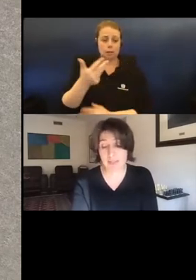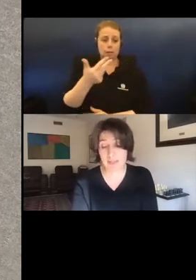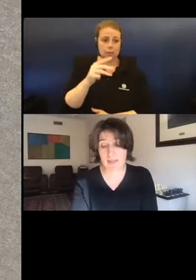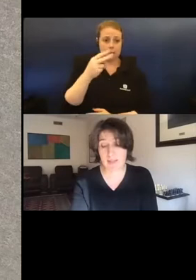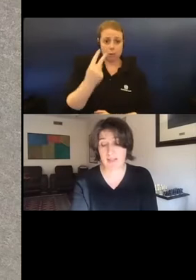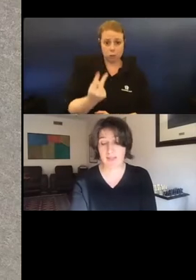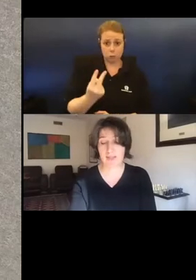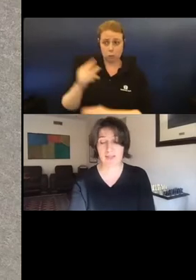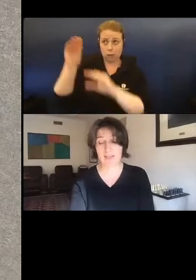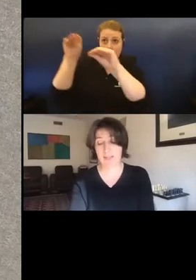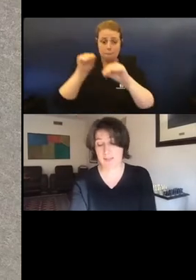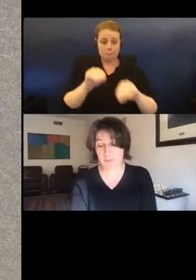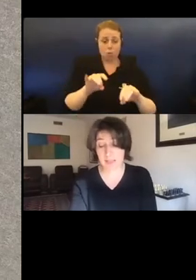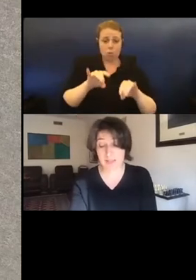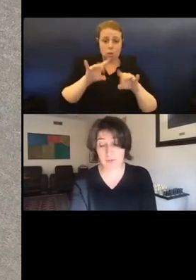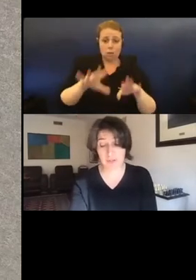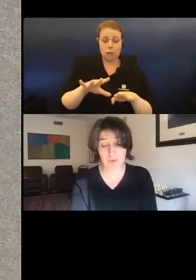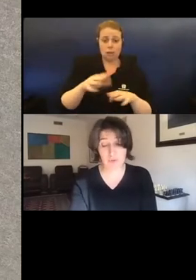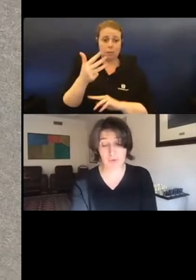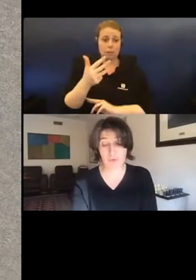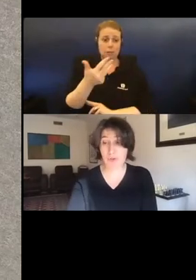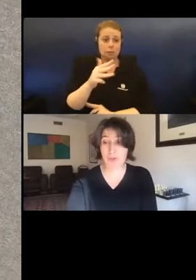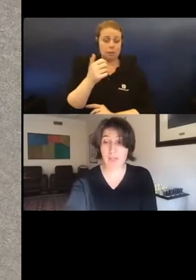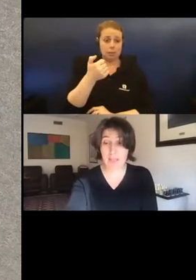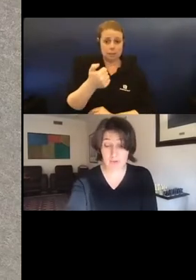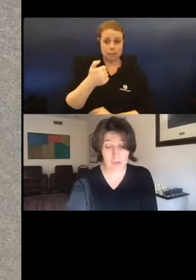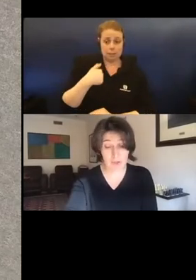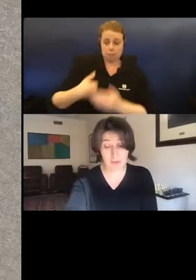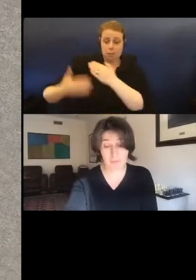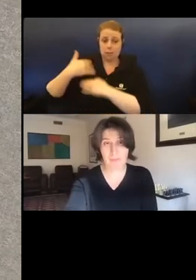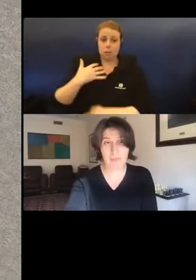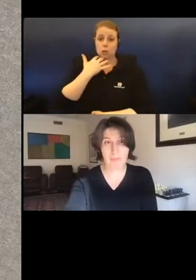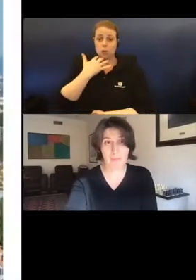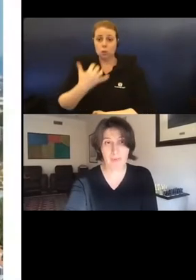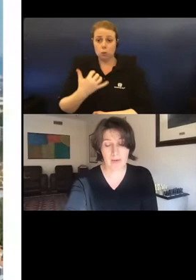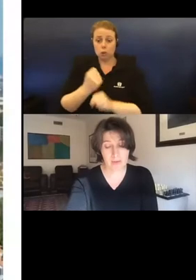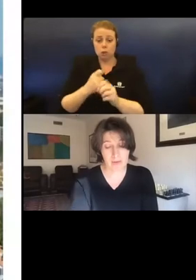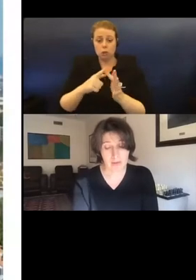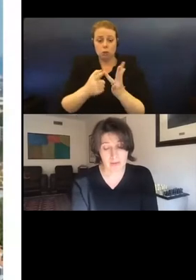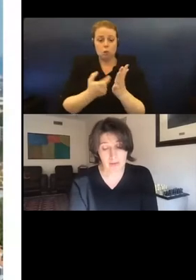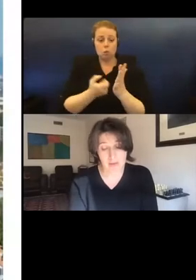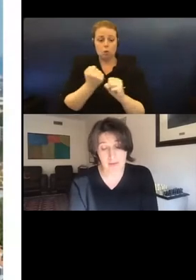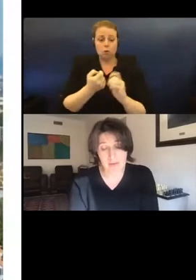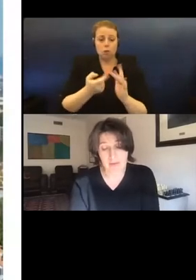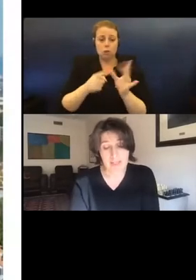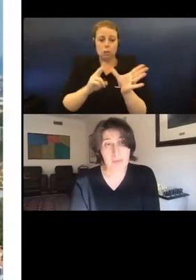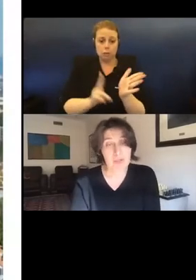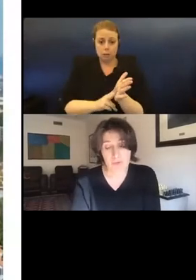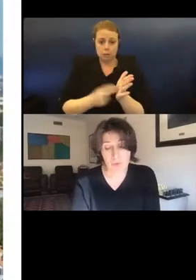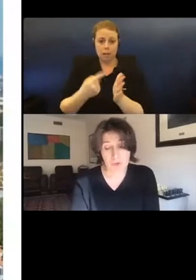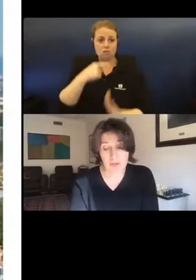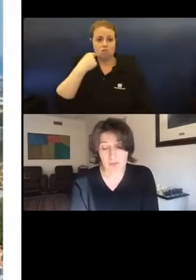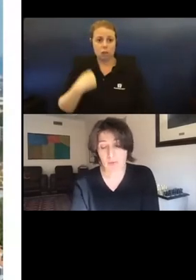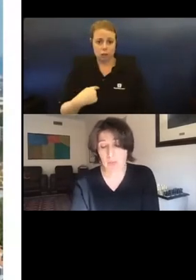in 1996 my ancestry is jewish georgia and russian the capital of georgia where i was